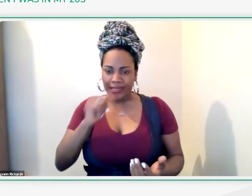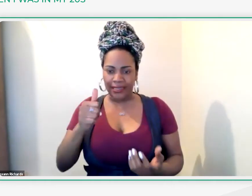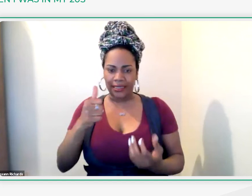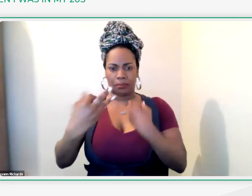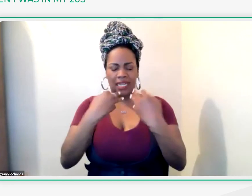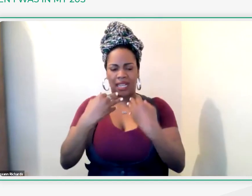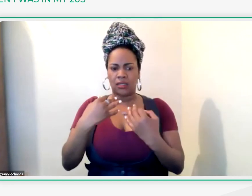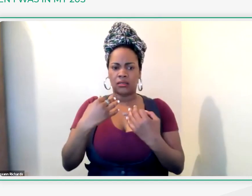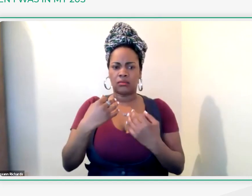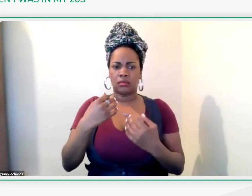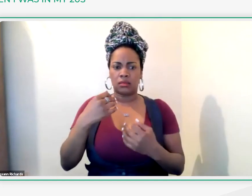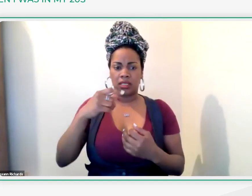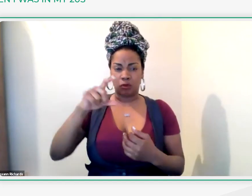I'm an adult! I should have a credit card.”